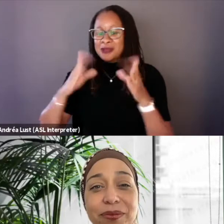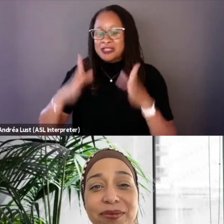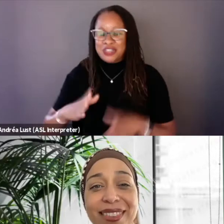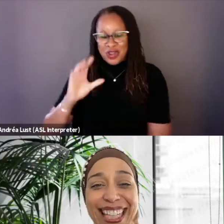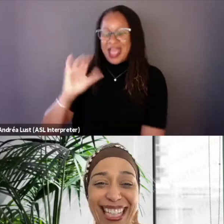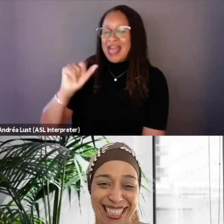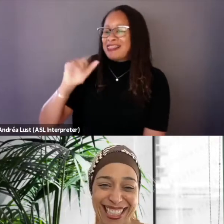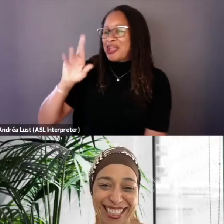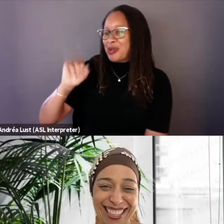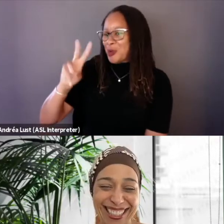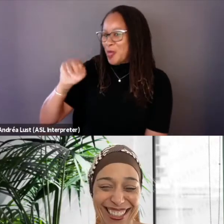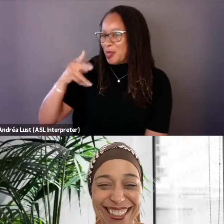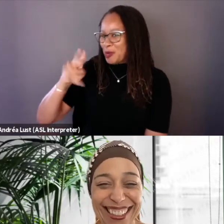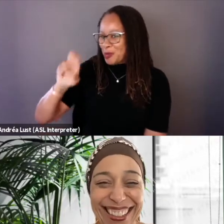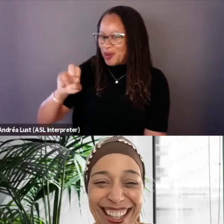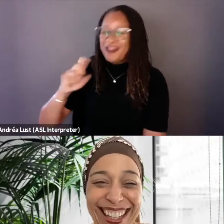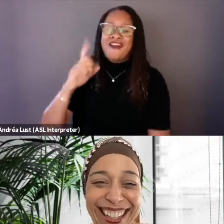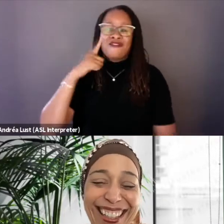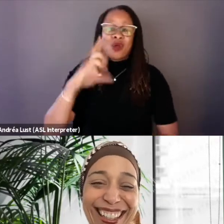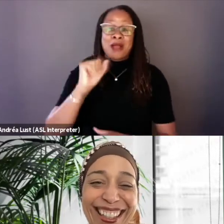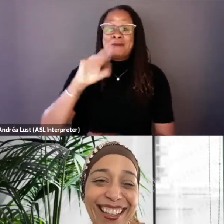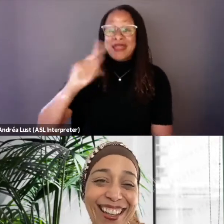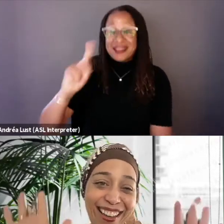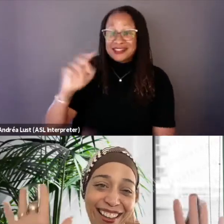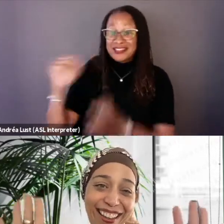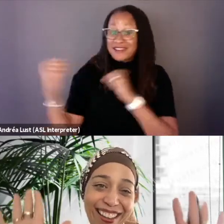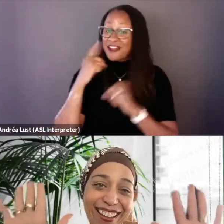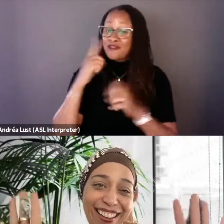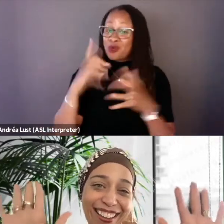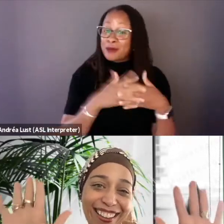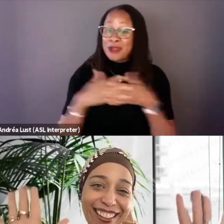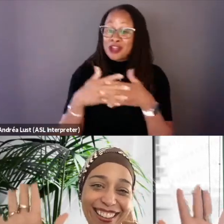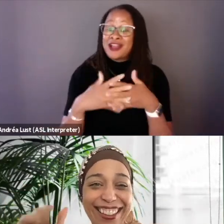Thanks so much for joining us on this IDA virtual panel discussion.